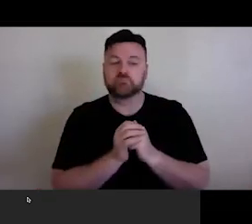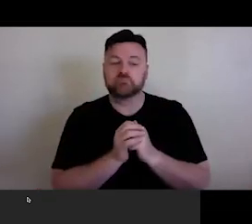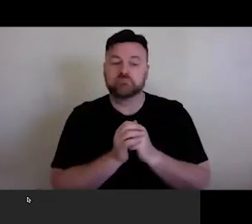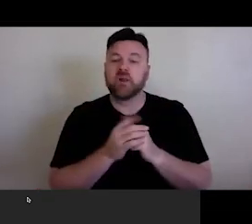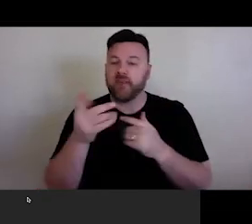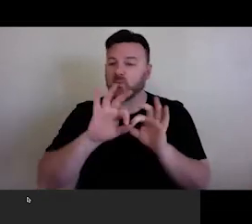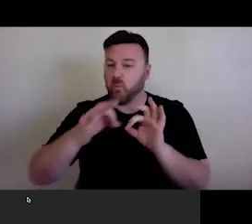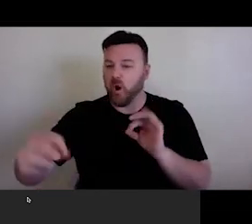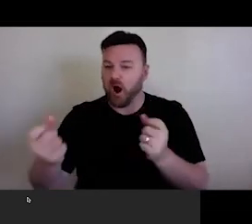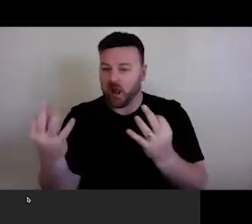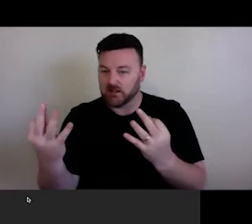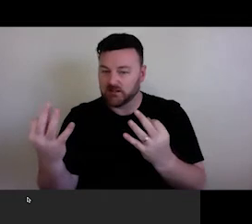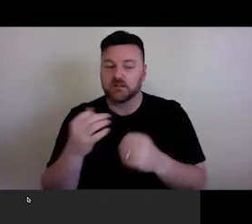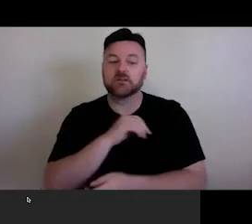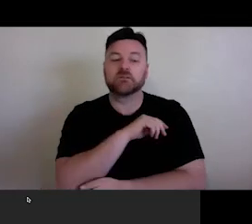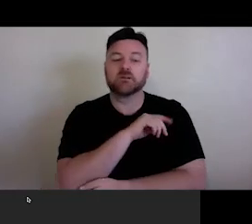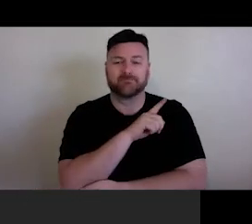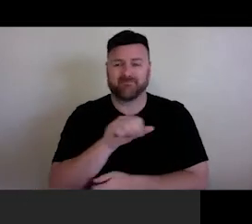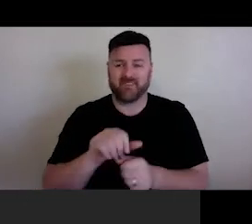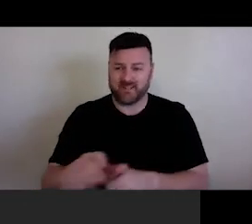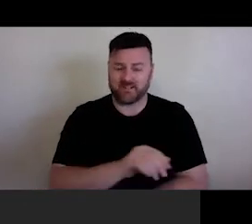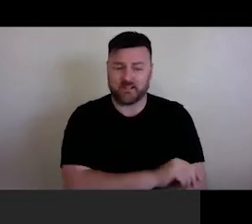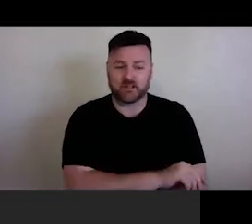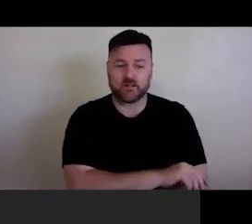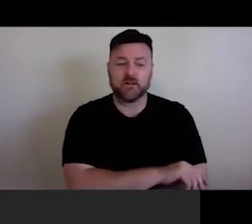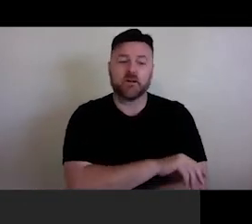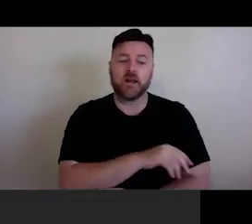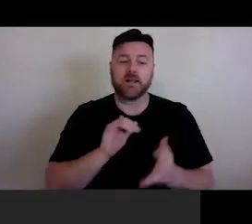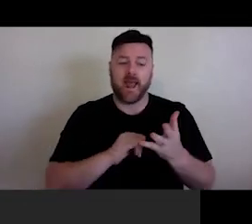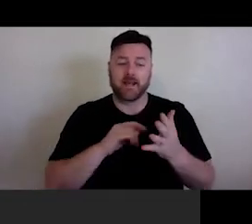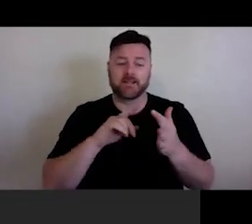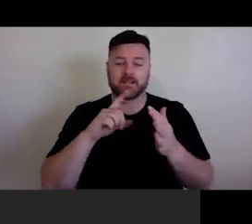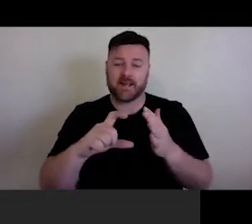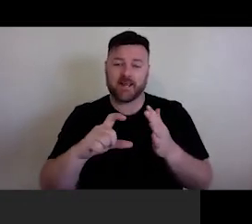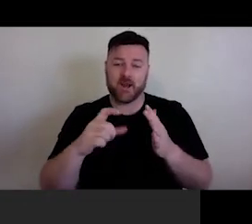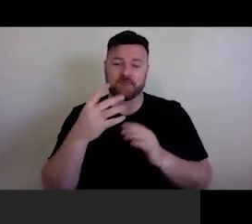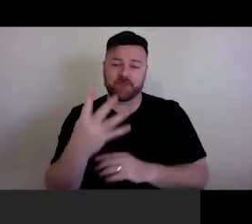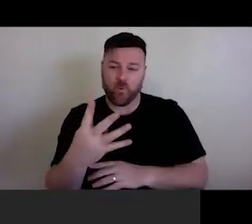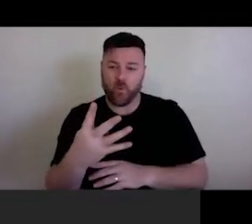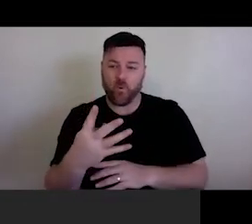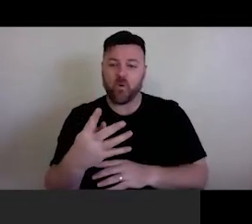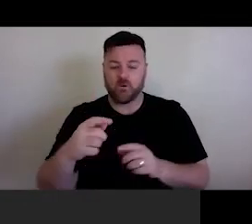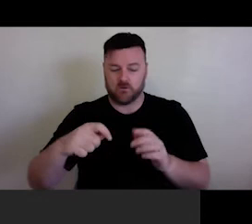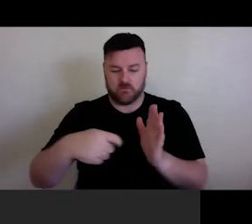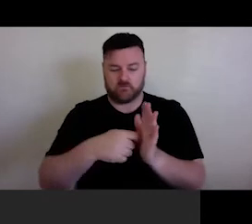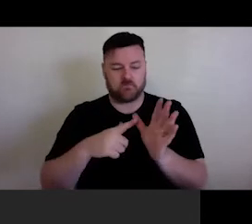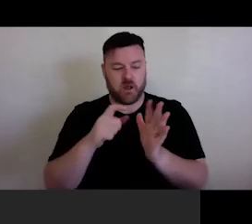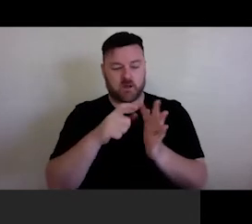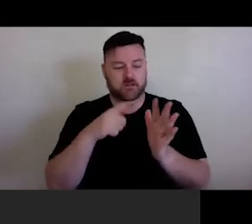think these are fantastic and the SC4 adaptor that I was talking about here as well. So combining all that together, that will mean you got a